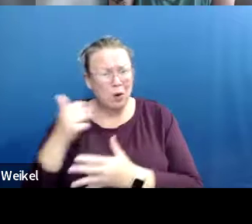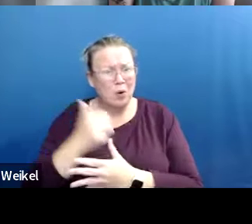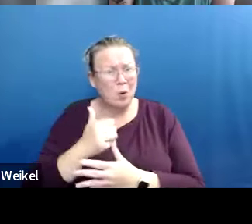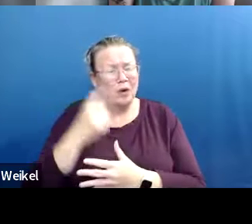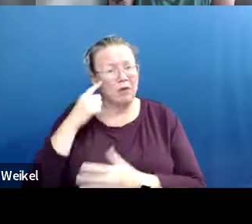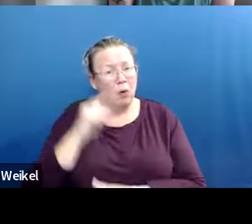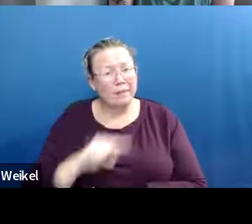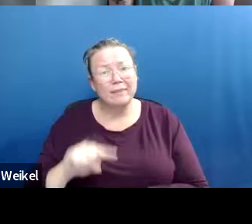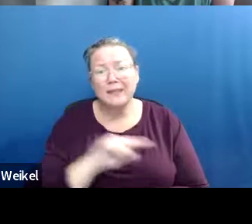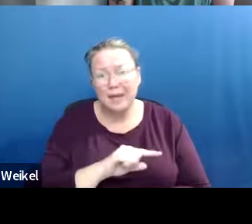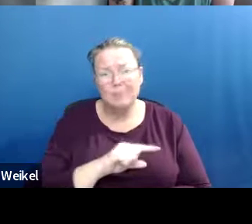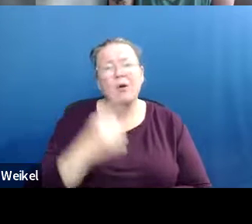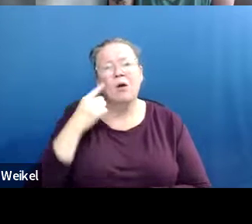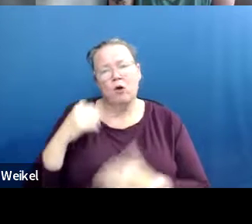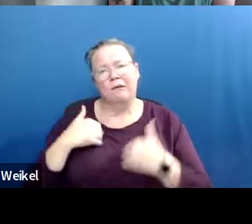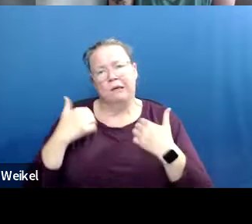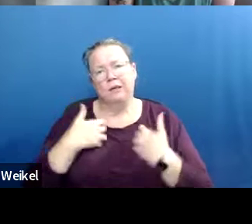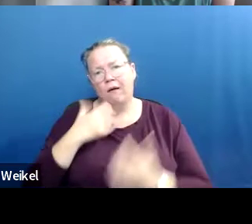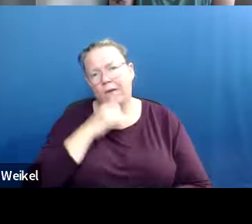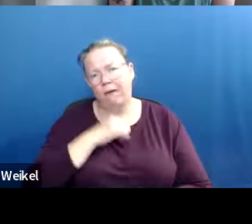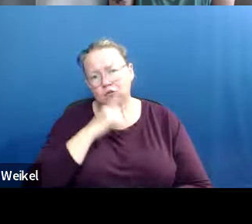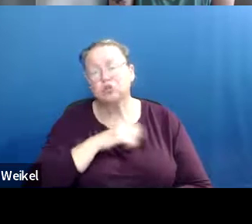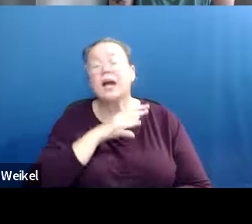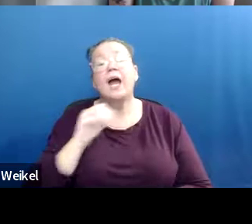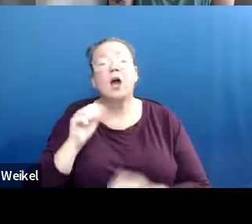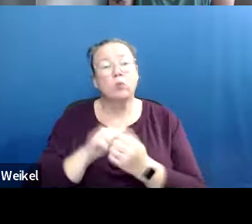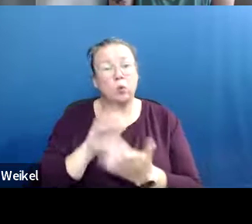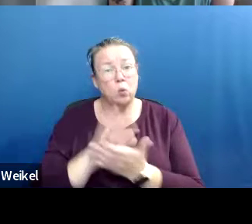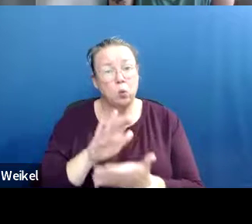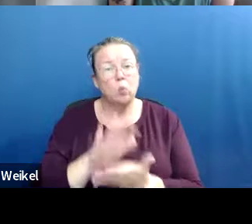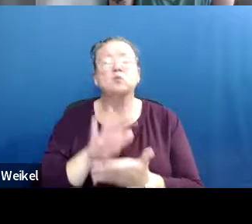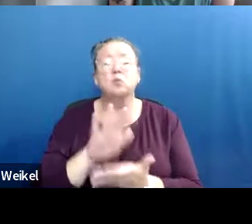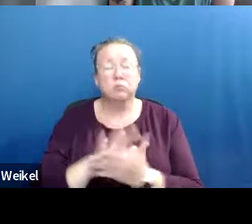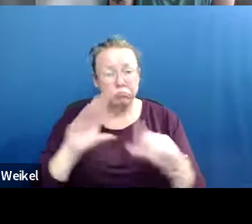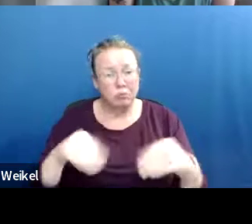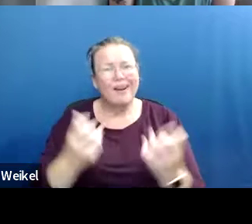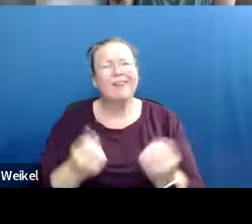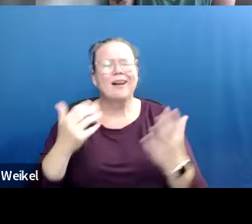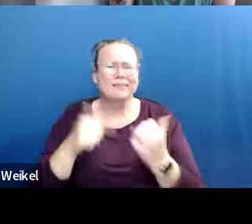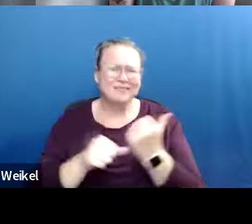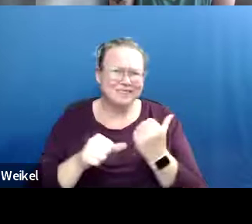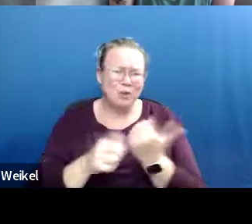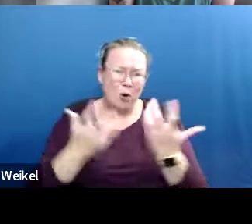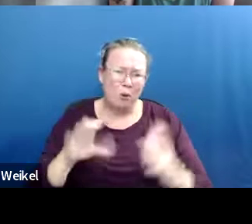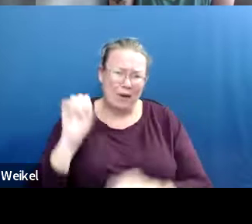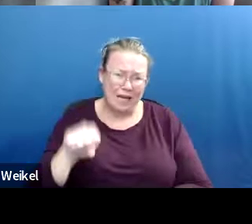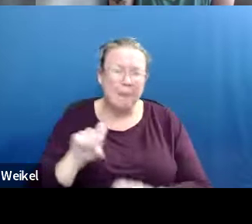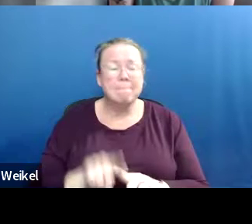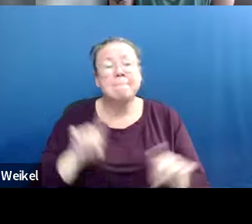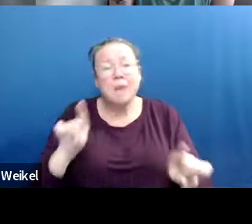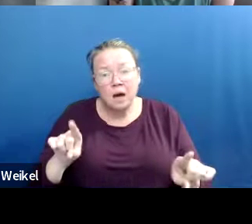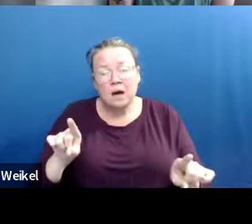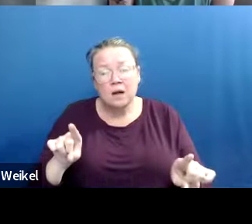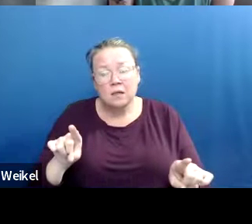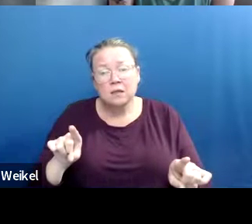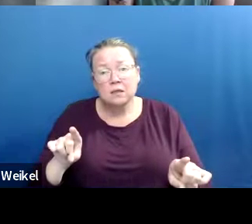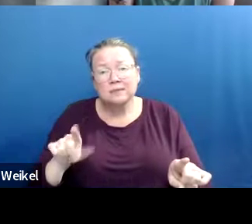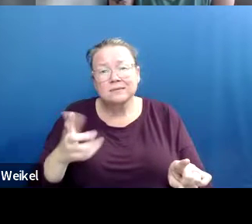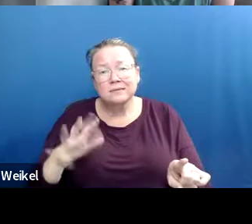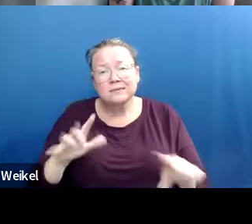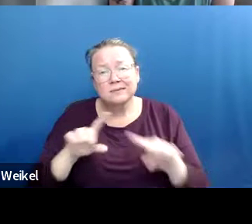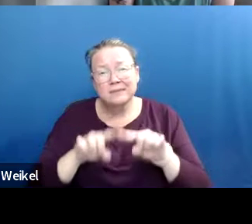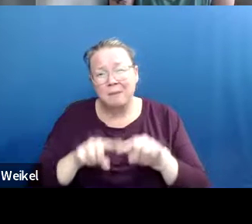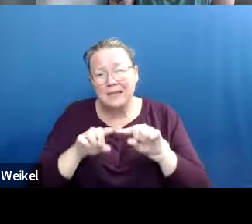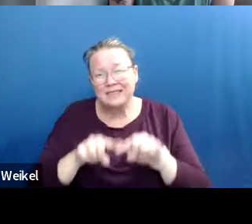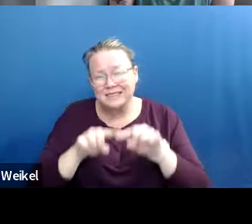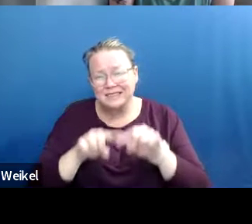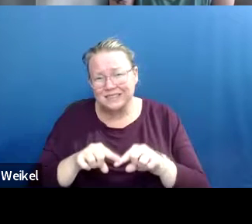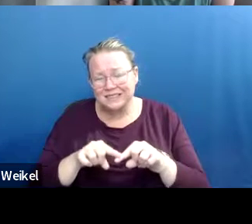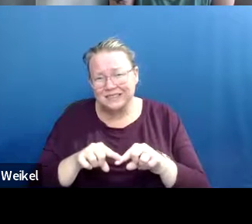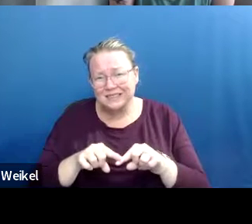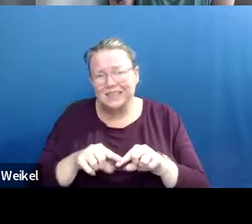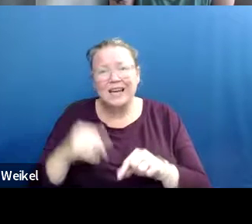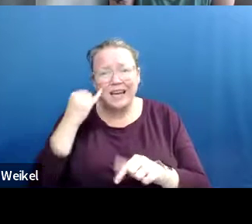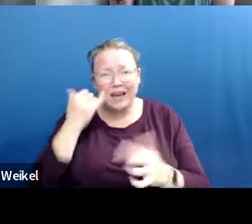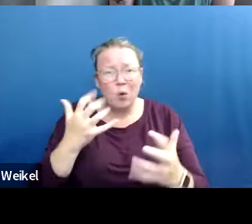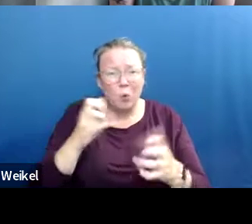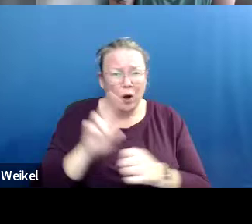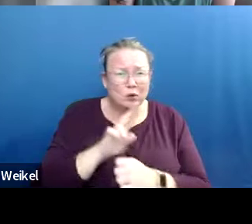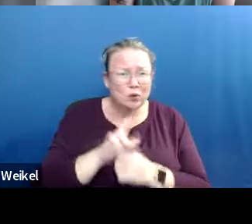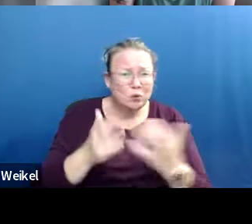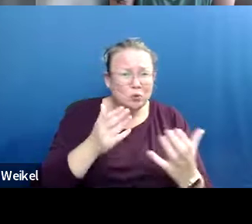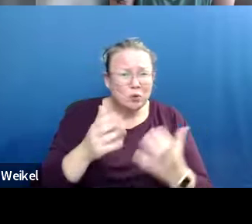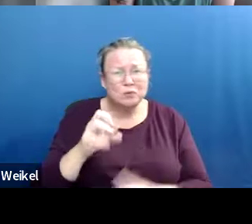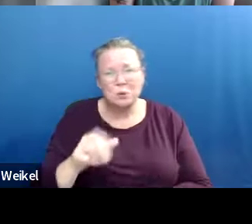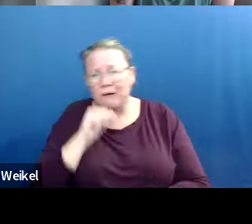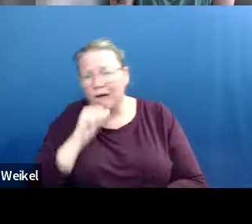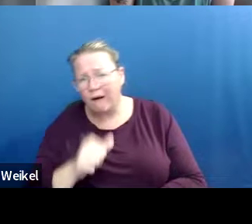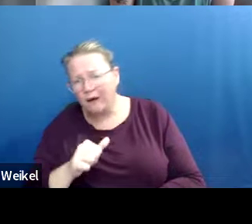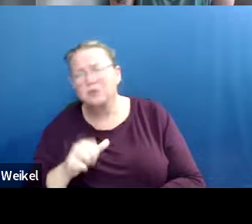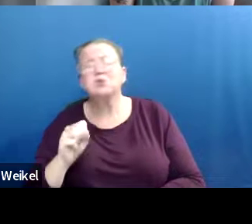Kayla Robertson: for this younger age. And then with the schools, the schools do provide a lot of assistance already, but it kind of depends on whether they want to use our services or not. So it's hit. And Miss.